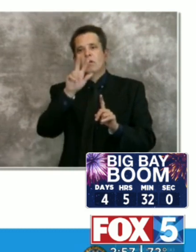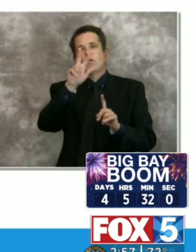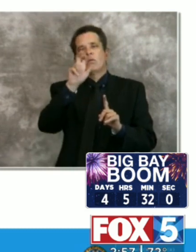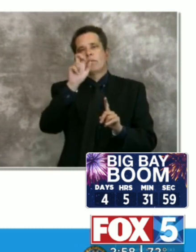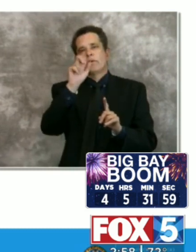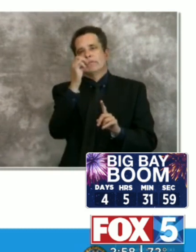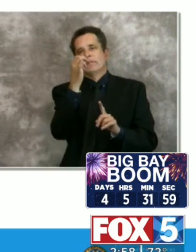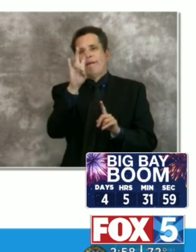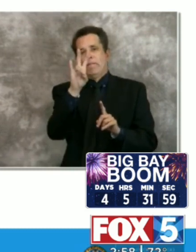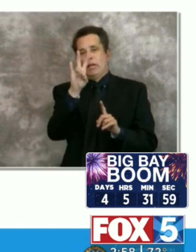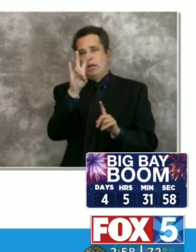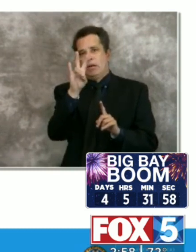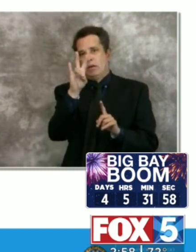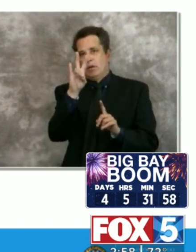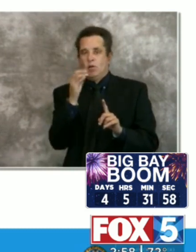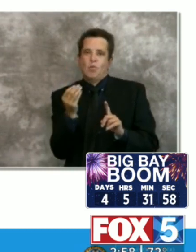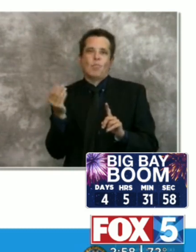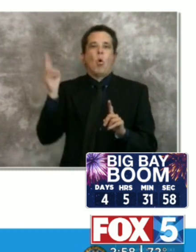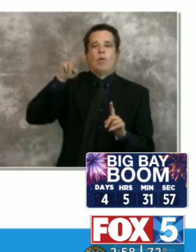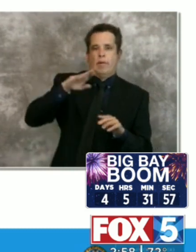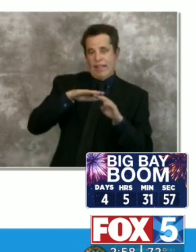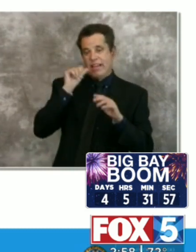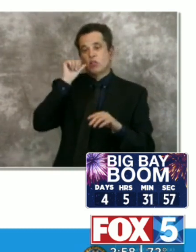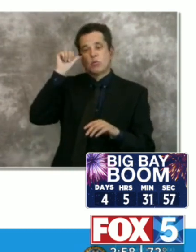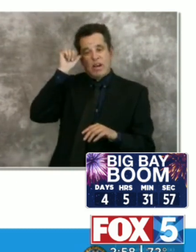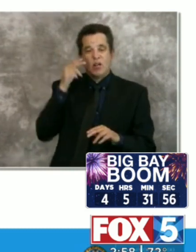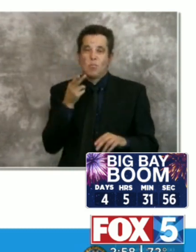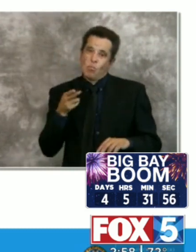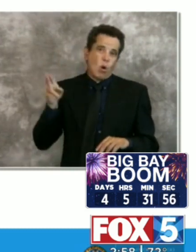THE COUNTY OF SAN DIEGO IS REPORTING 14,149 CASES WHICH